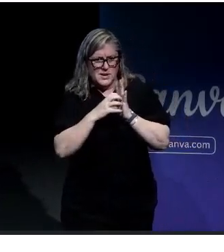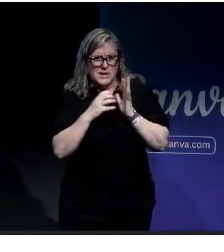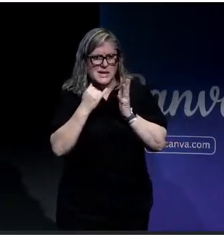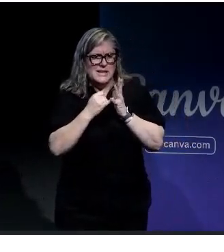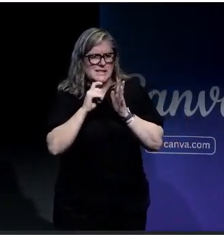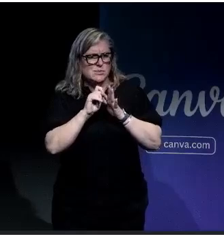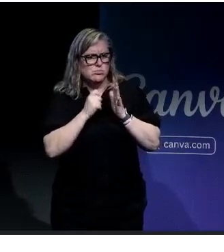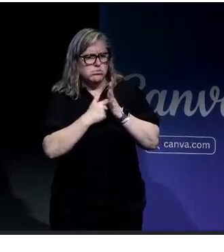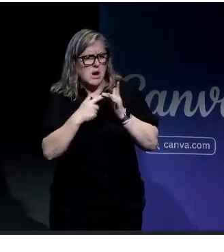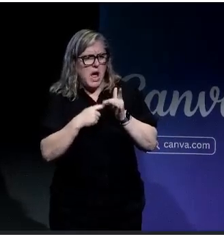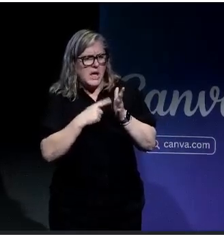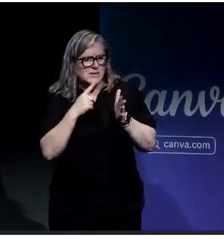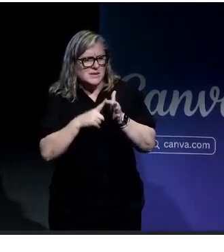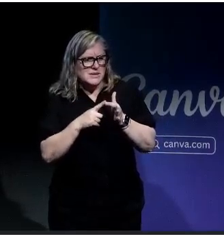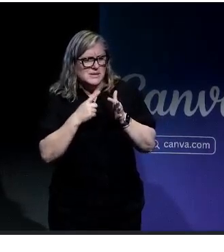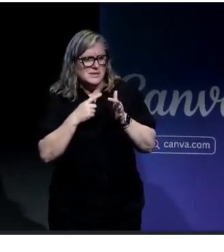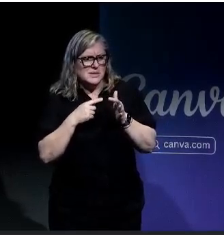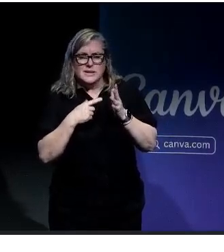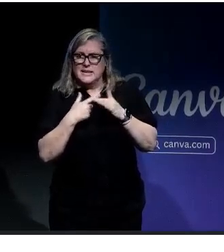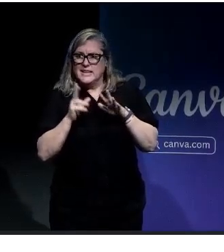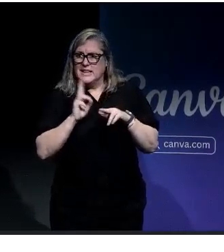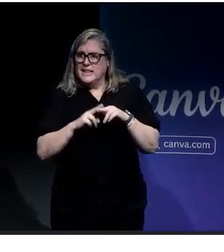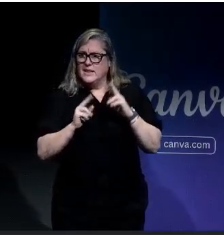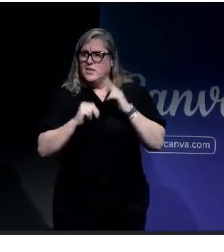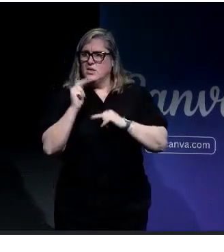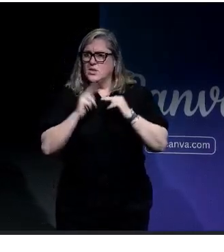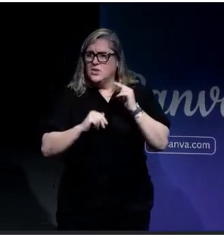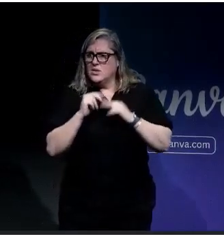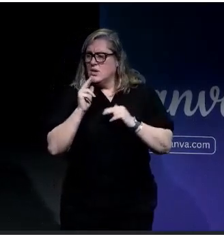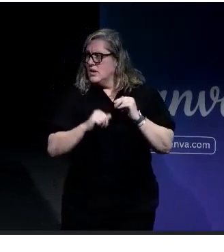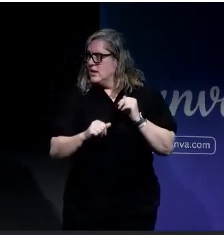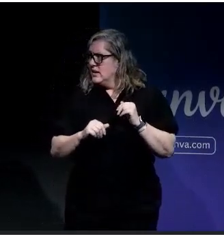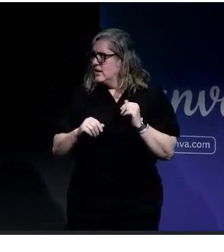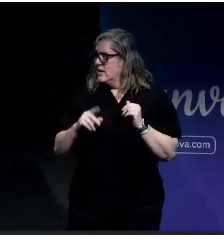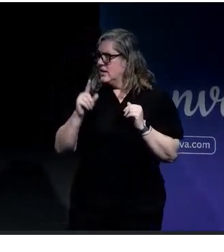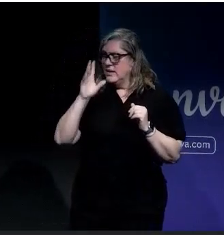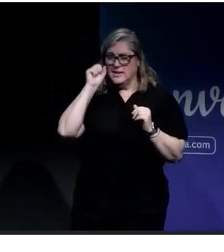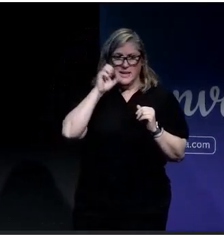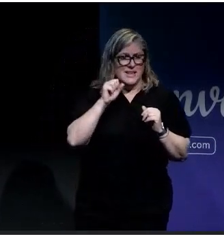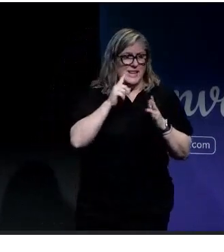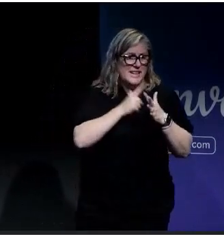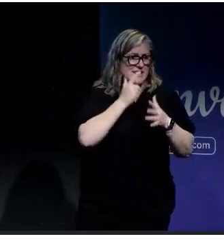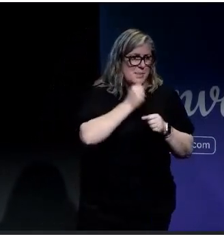long enough to remember what they are. Actually saw an example just yesterday. So they still exist.